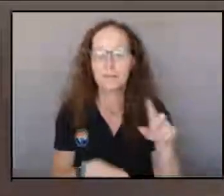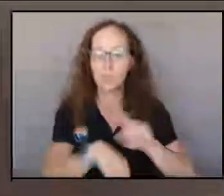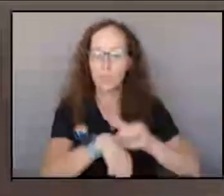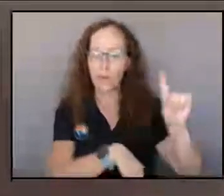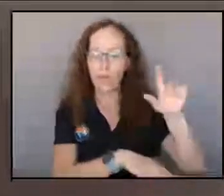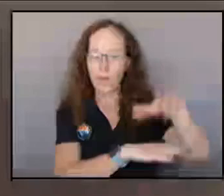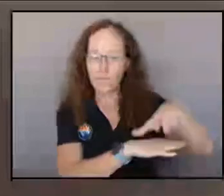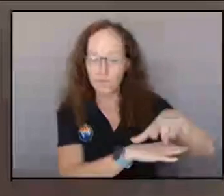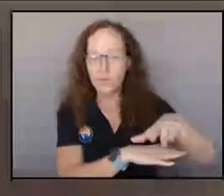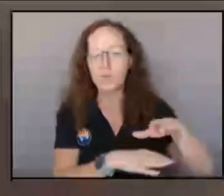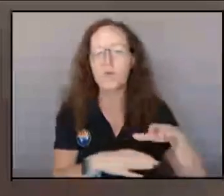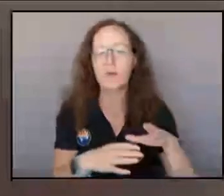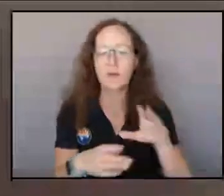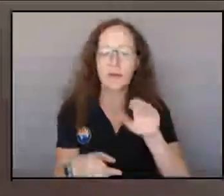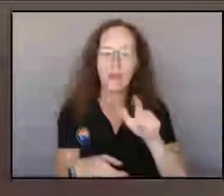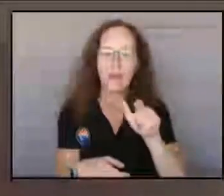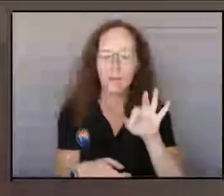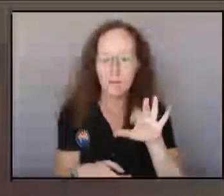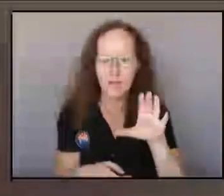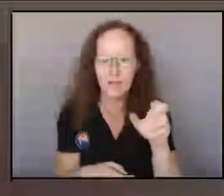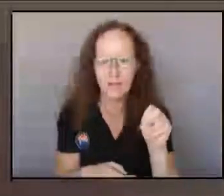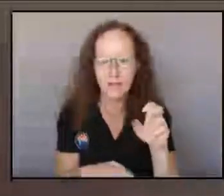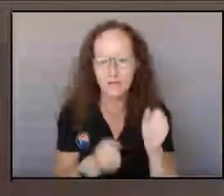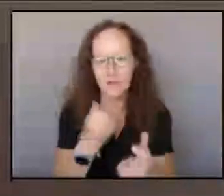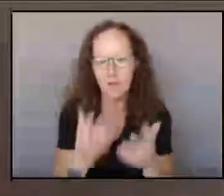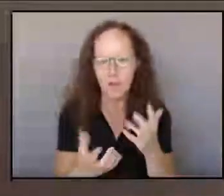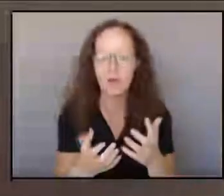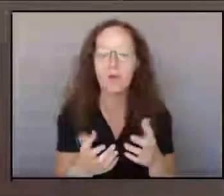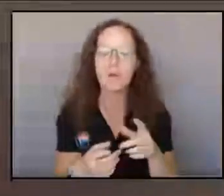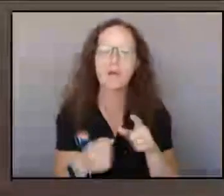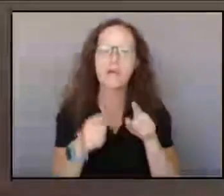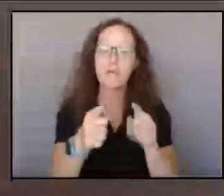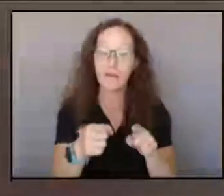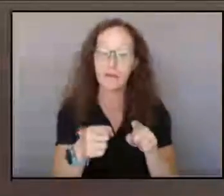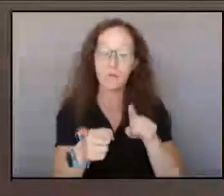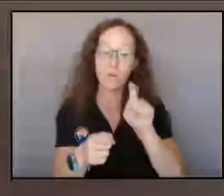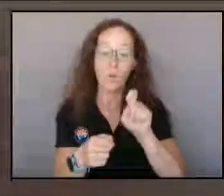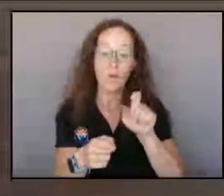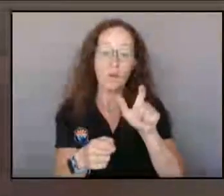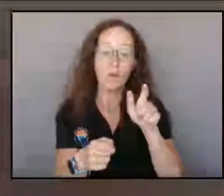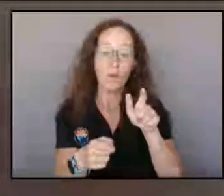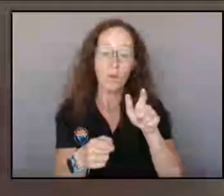SIDE OF THAT. AND THERE'S THE COMMUNITY RIGHT THERE IN THE